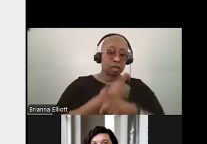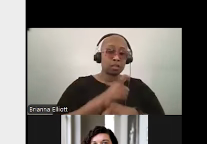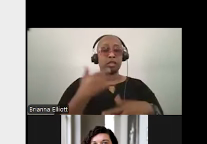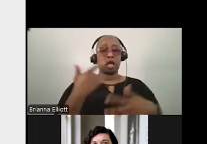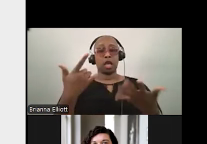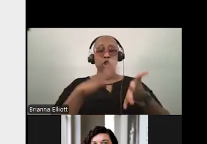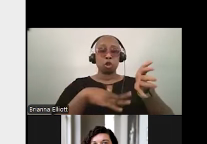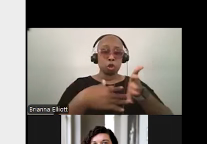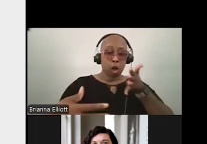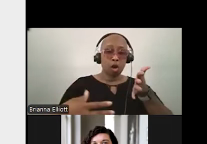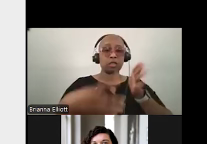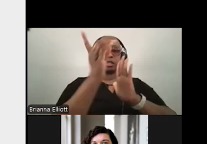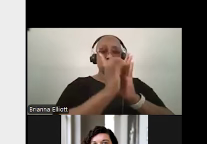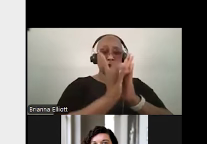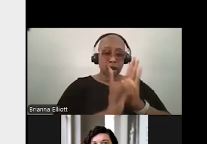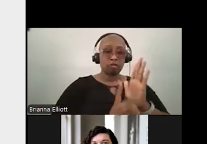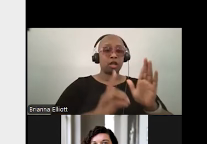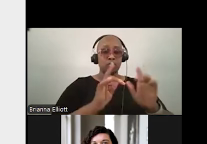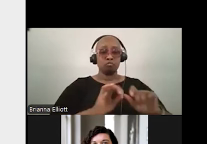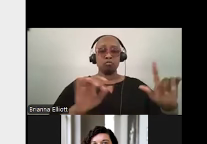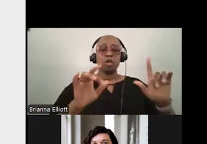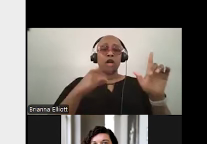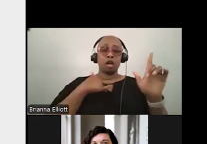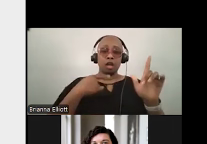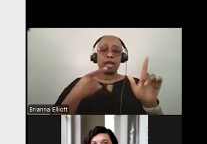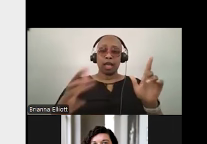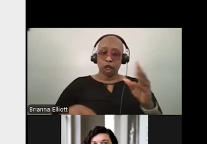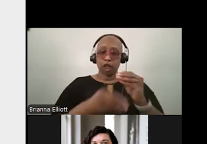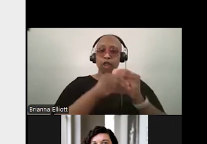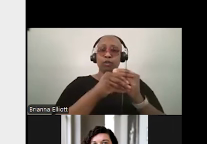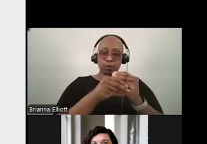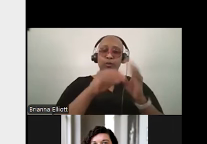include a longer text explanation in the body of the text or in a linked appendex that is an